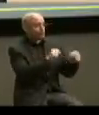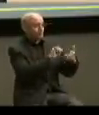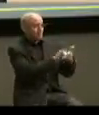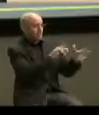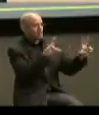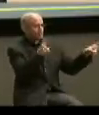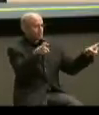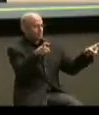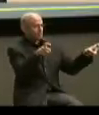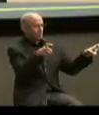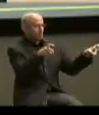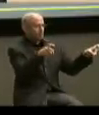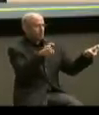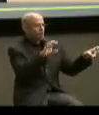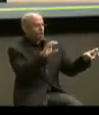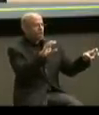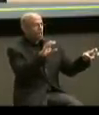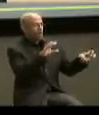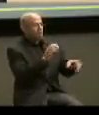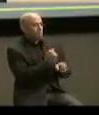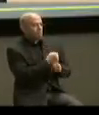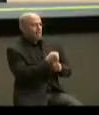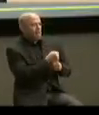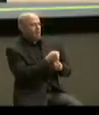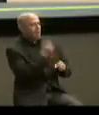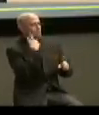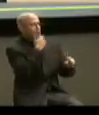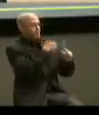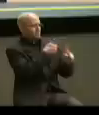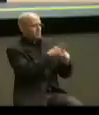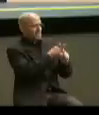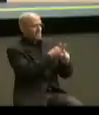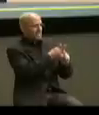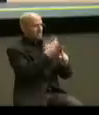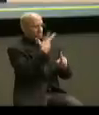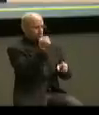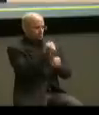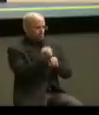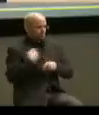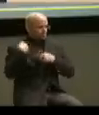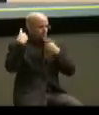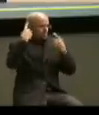ALTERNATIVE FUEL AUTOMOBILE PROGRAMS IN THE COUNTRY IS BECAUSE BILL HOSKIN ENJOYS IT.